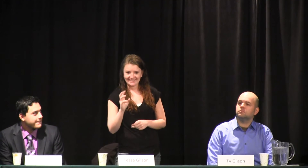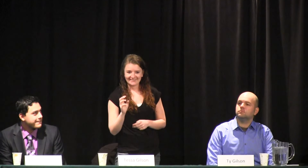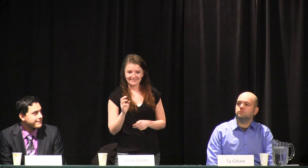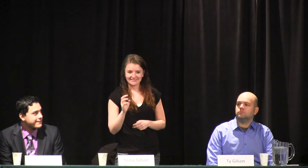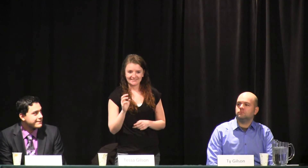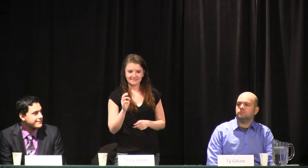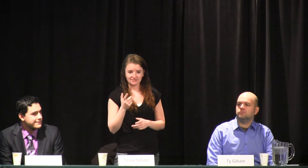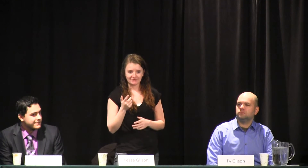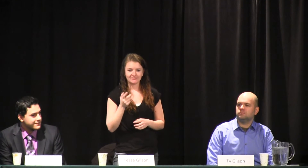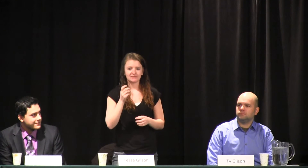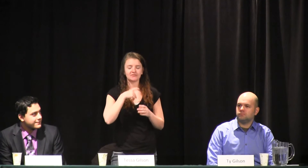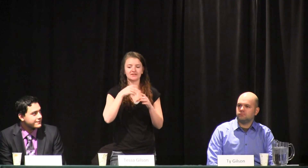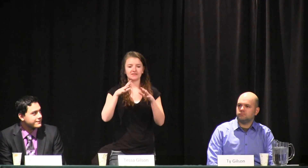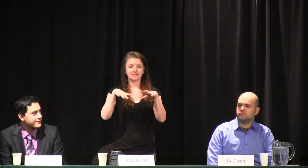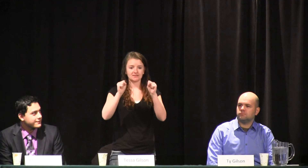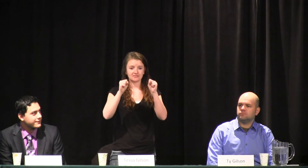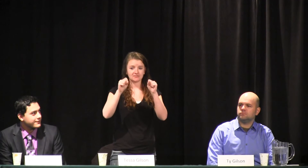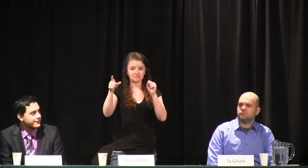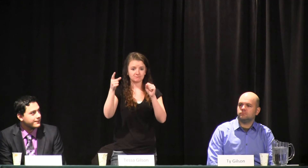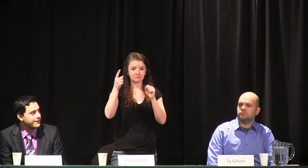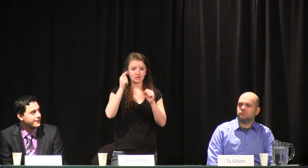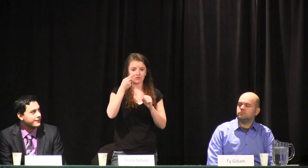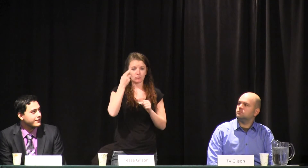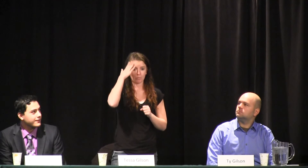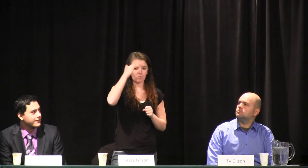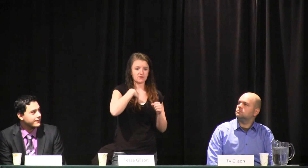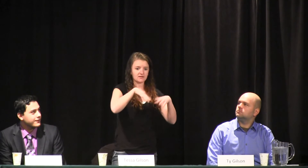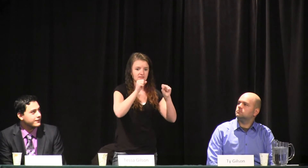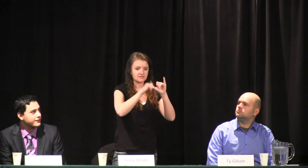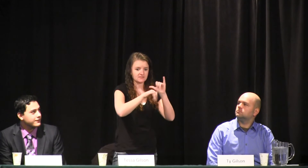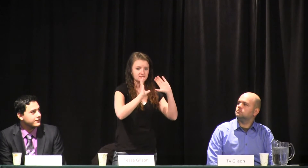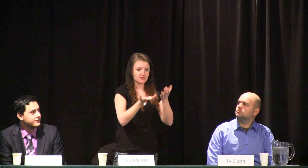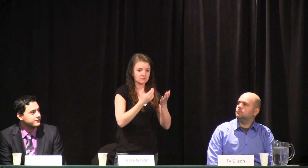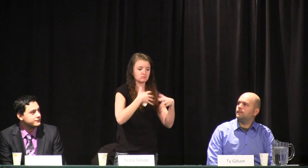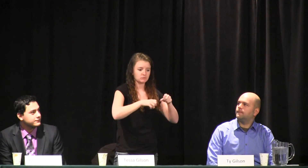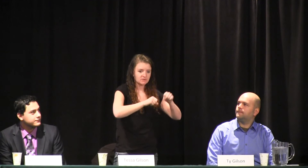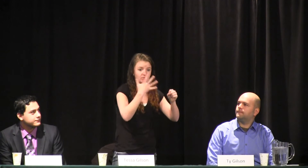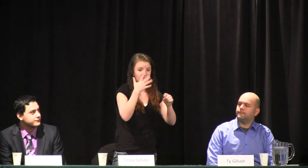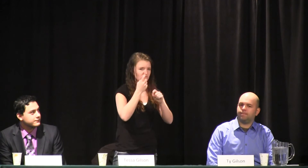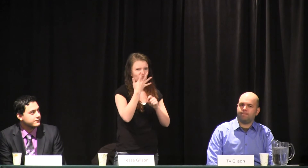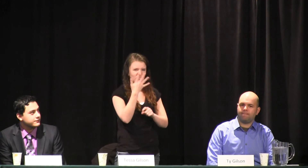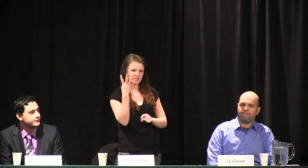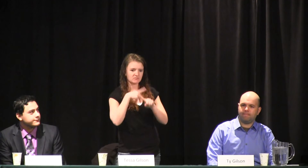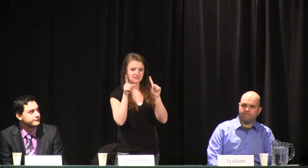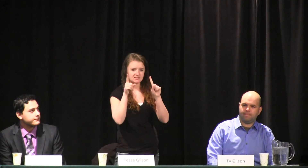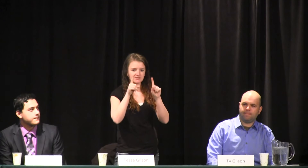I had Mrs. Thurlow and she knew I wanted to take engineering classes,